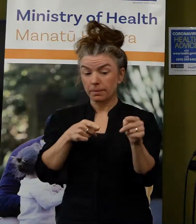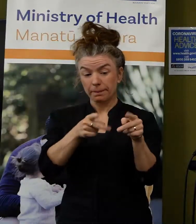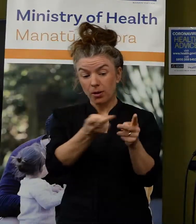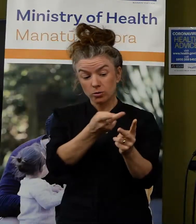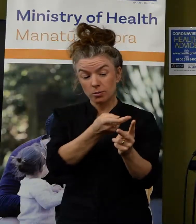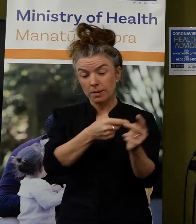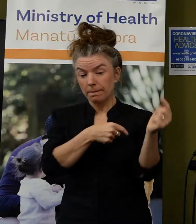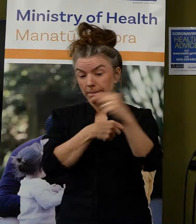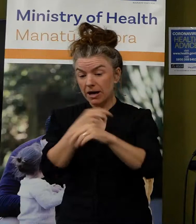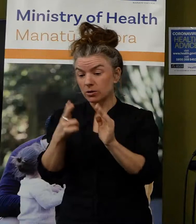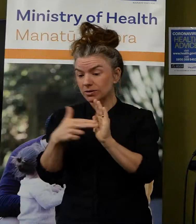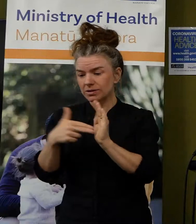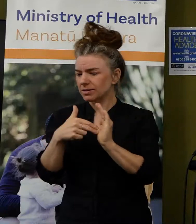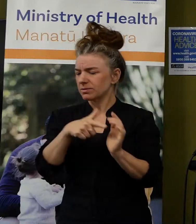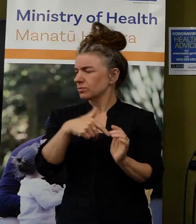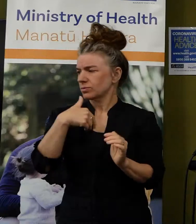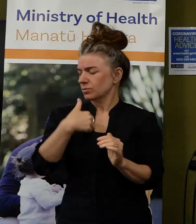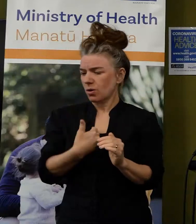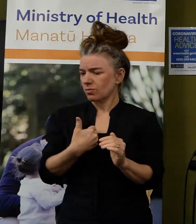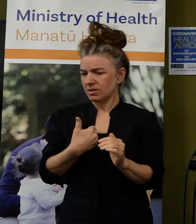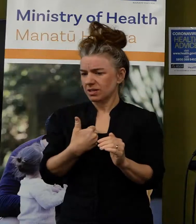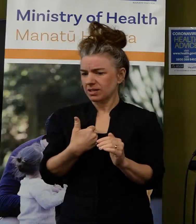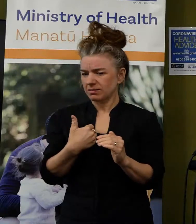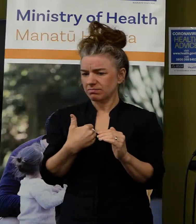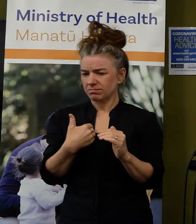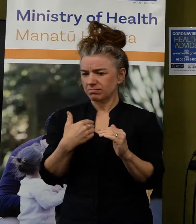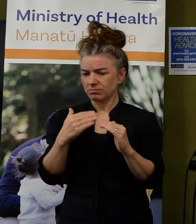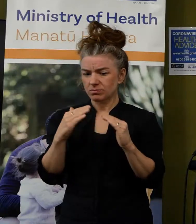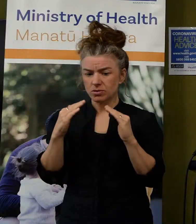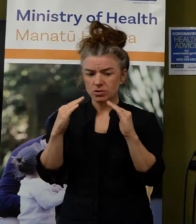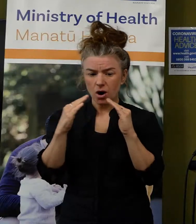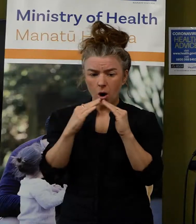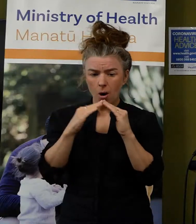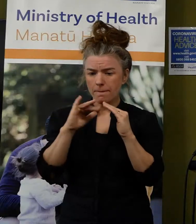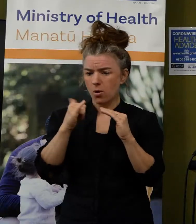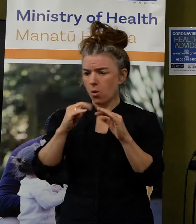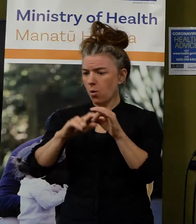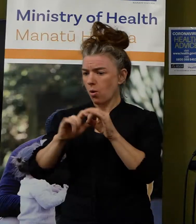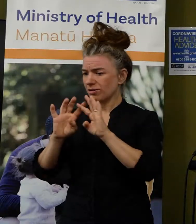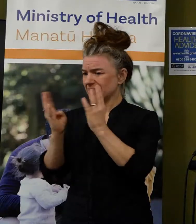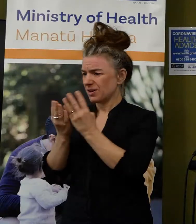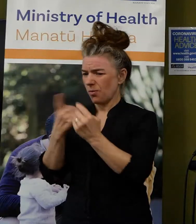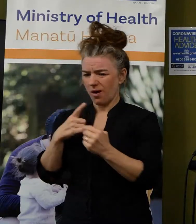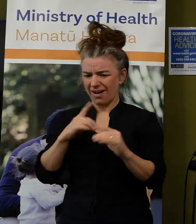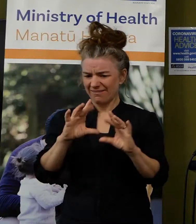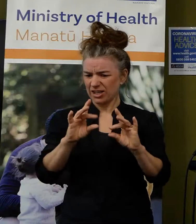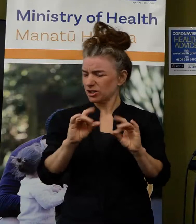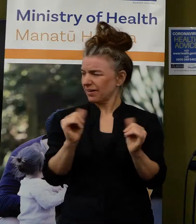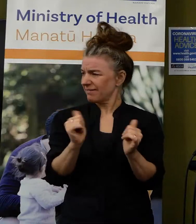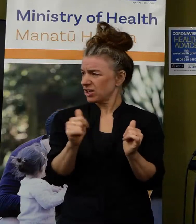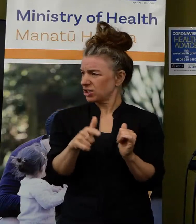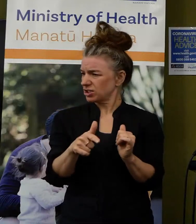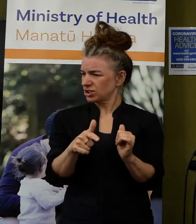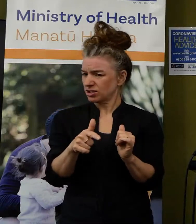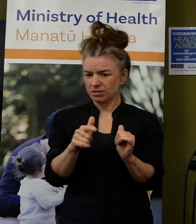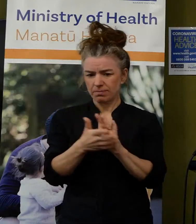won't need to be put in any form of self-isolation or quarantine, because they've had the infection, they're no longer infectious, and they'll